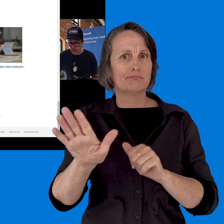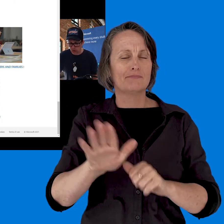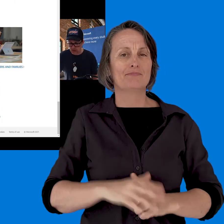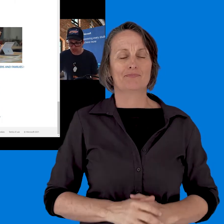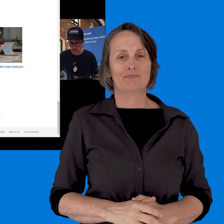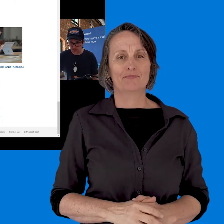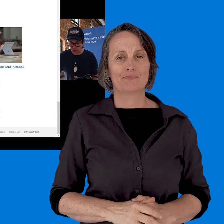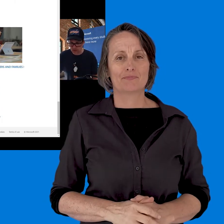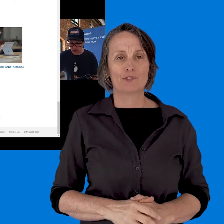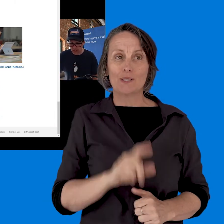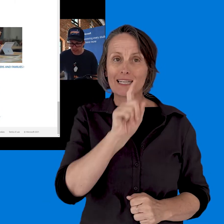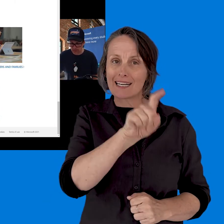the cool stuff that we're doing there.